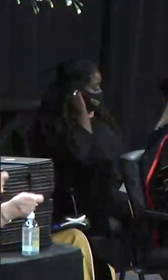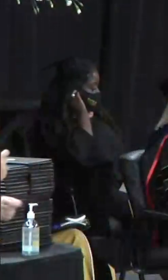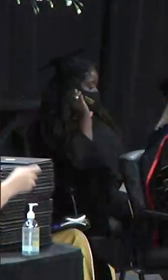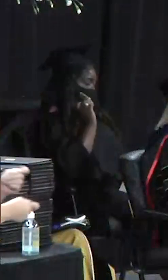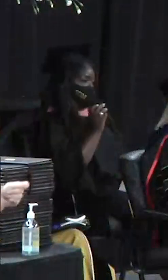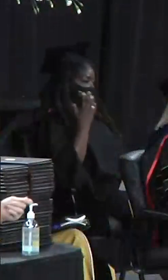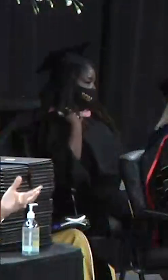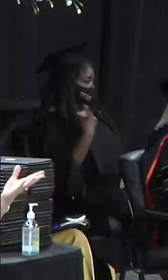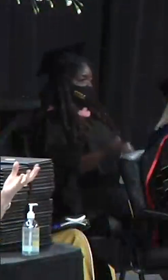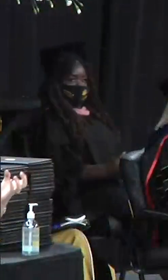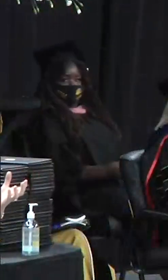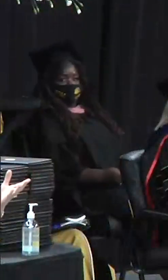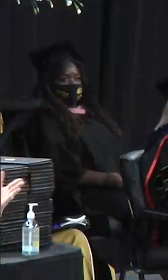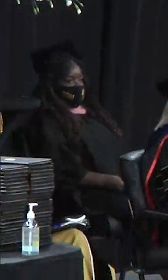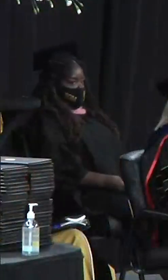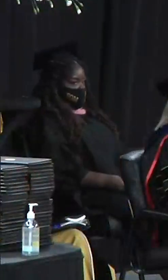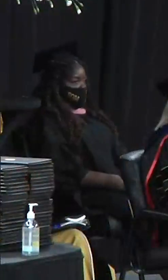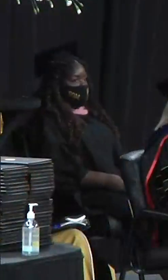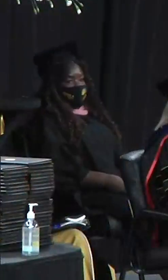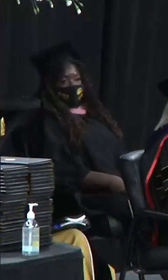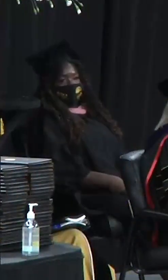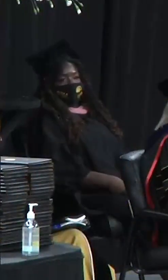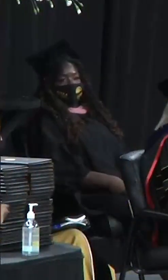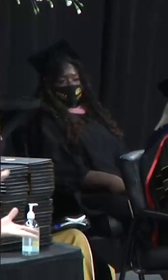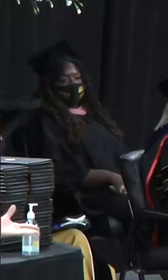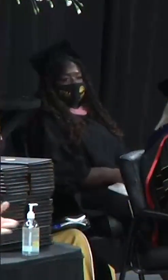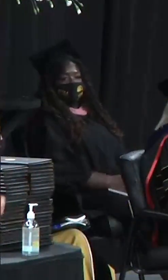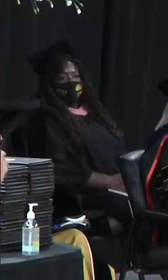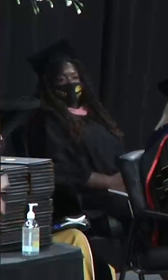I'd like to acknowledge that The University of Southern Mississippi